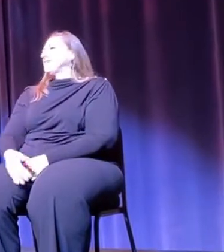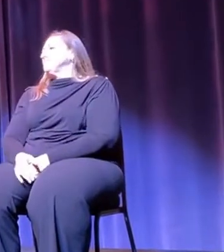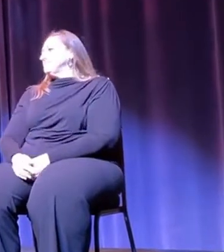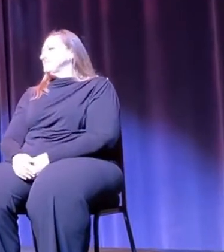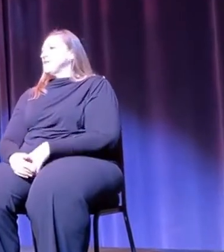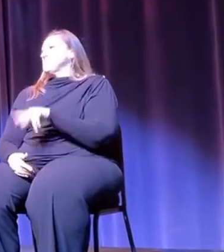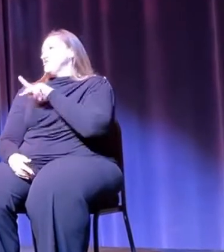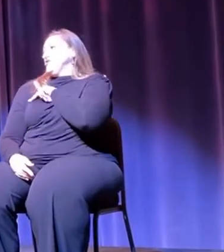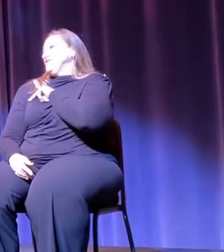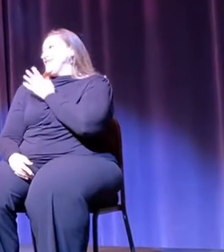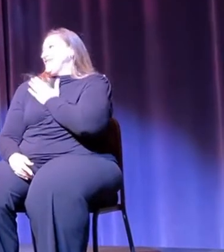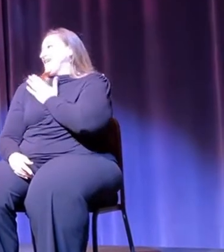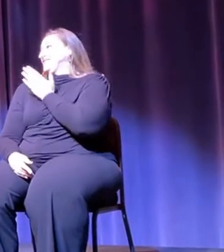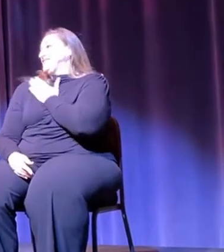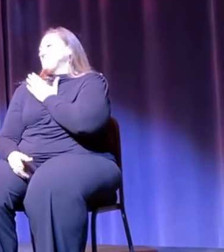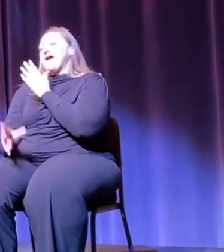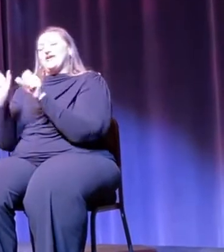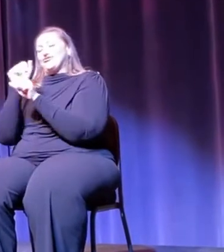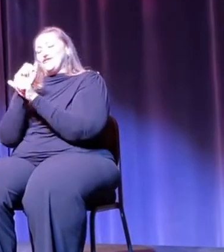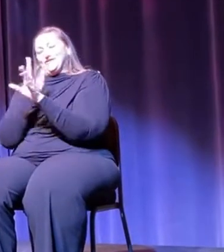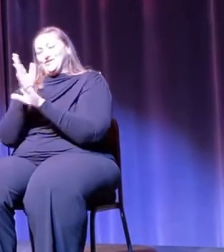Personally that is my career choice.